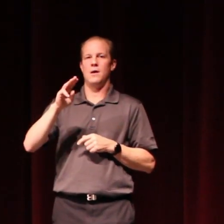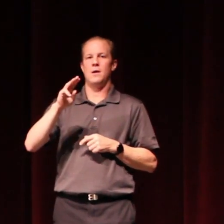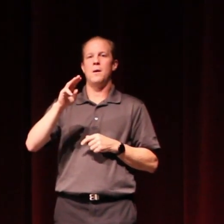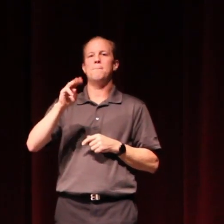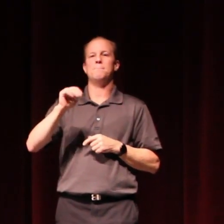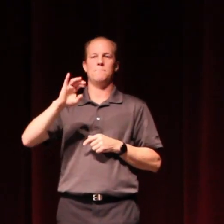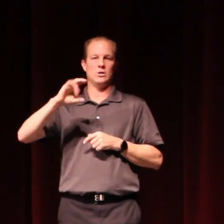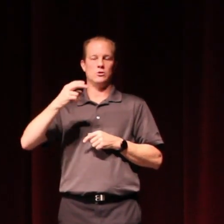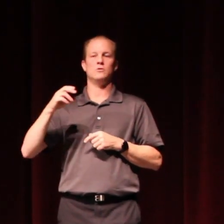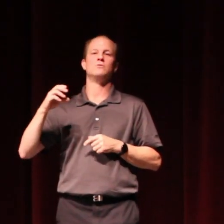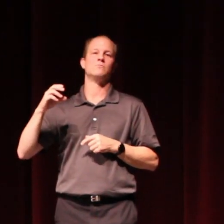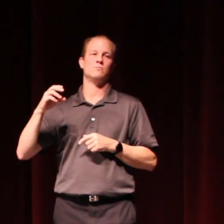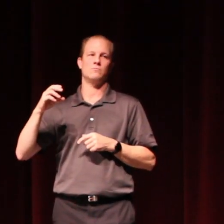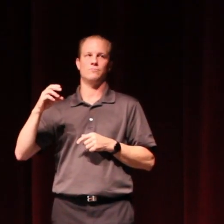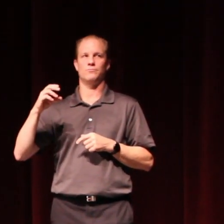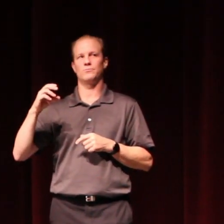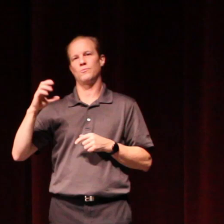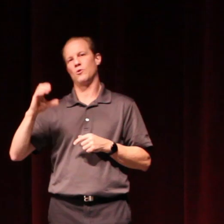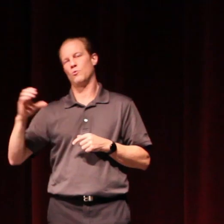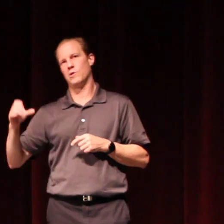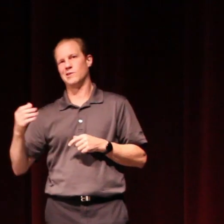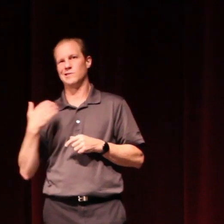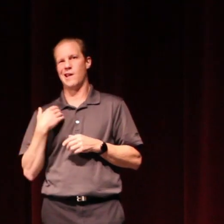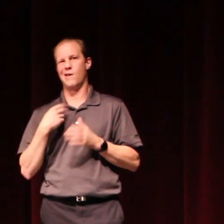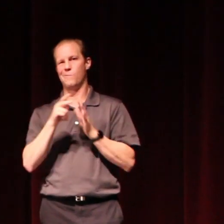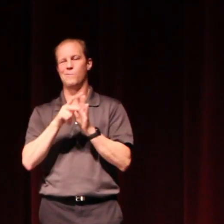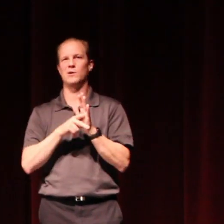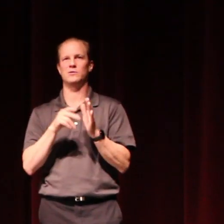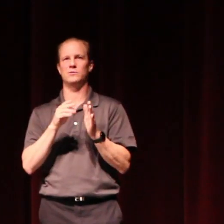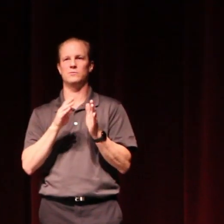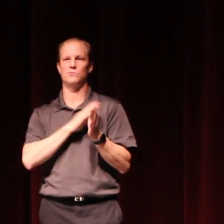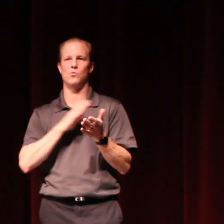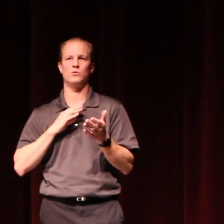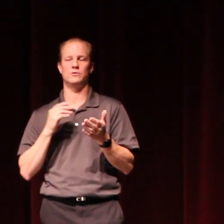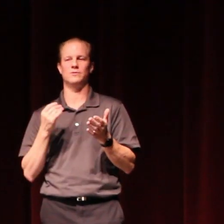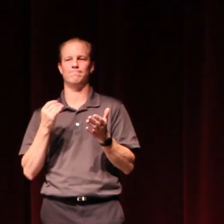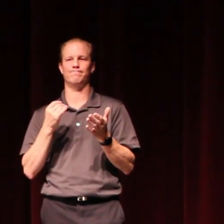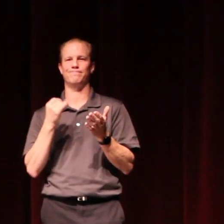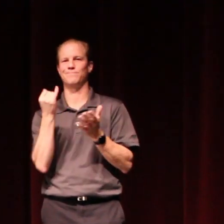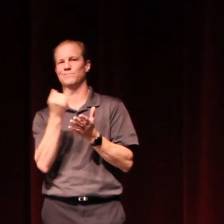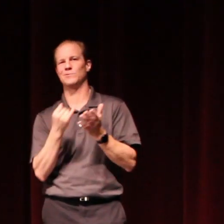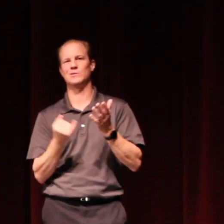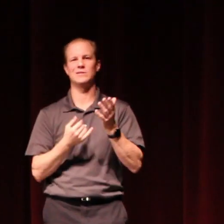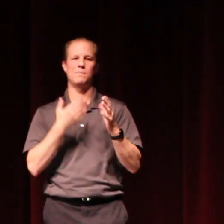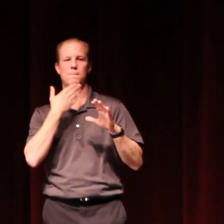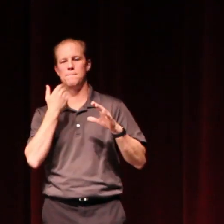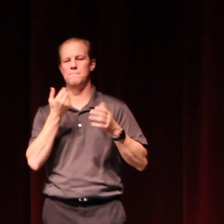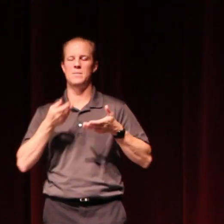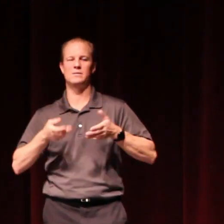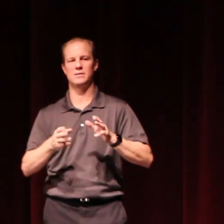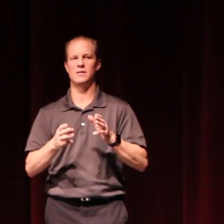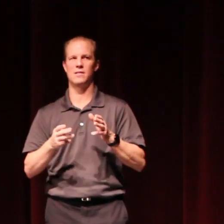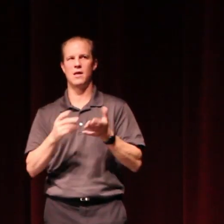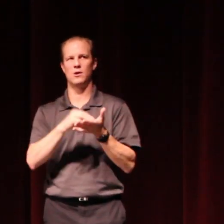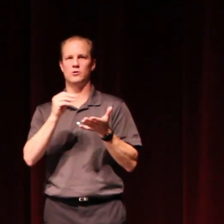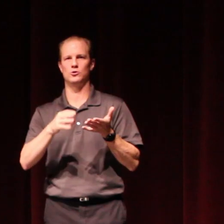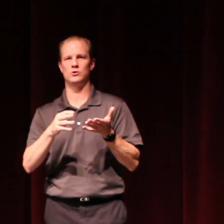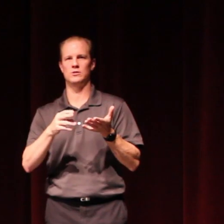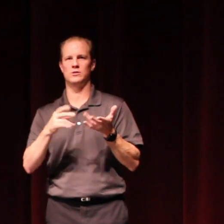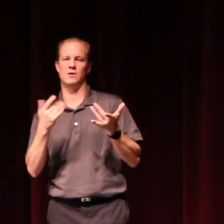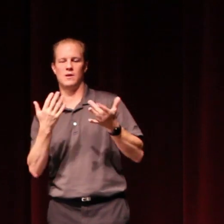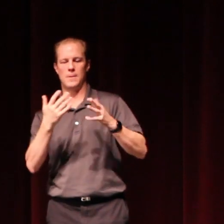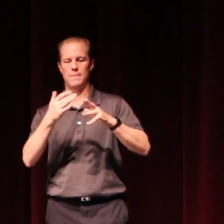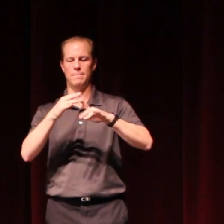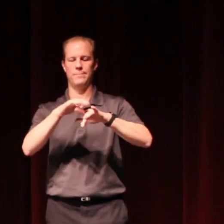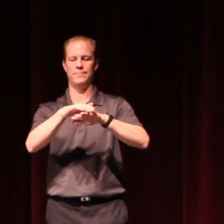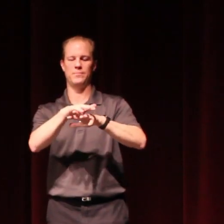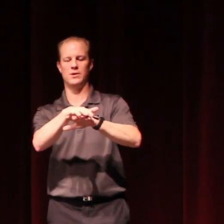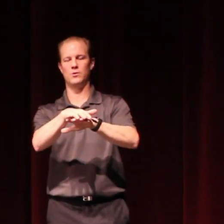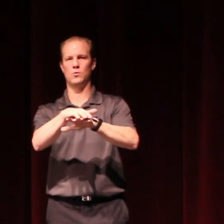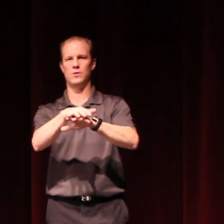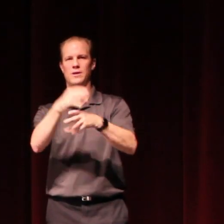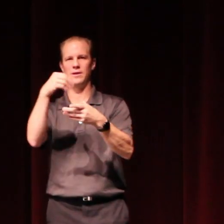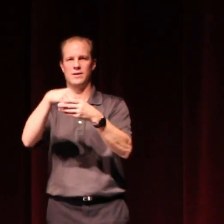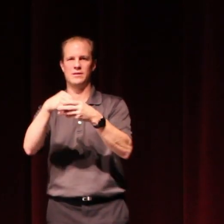They're designed to best allow the students to integrate into the college campus, what's